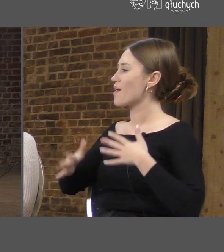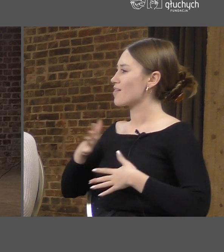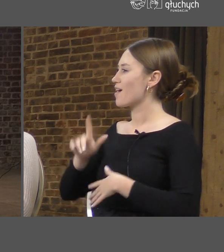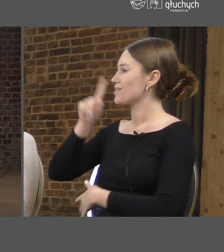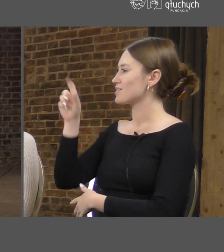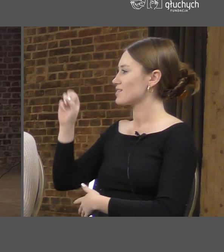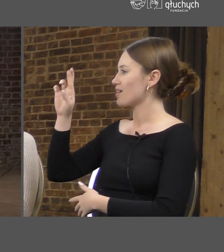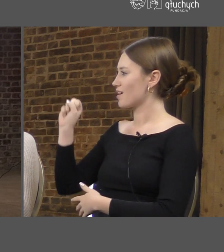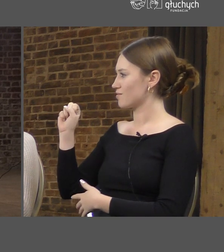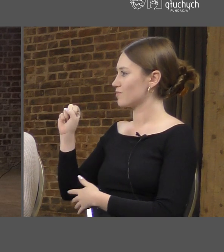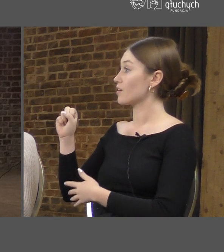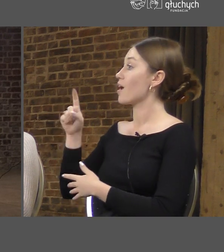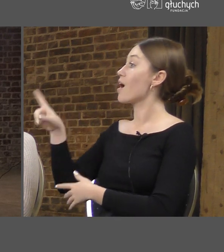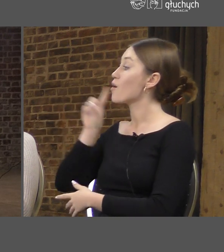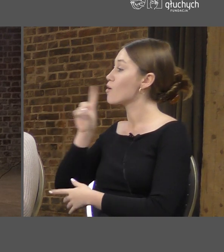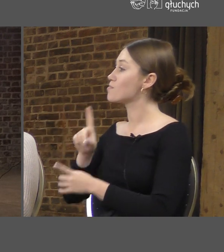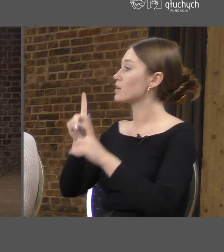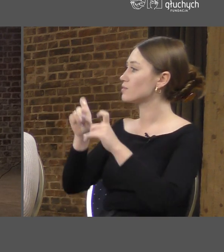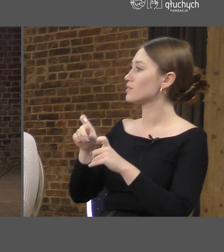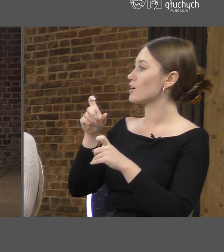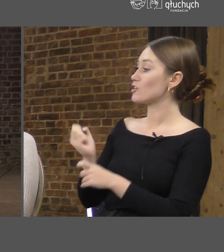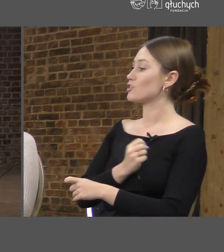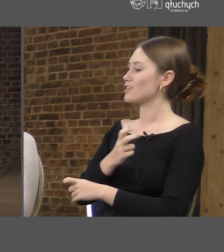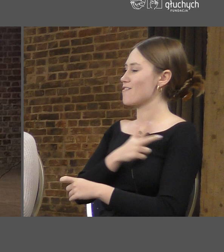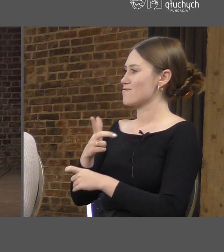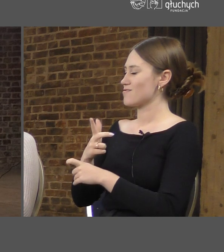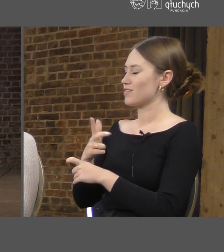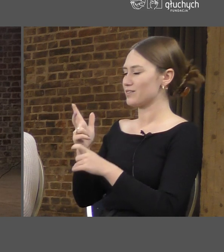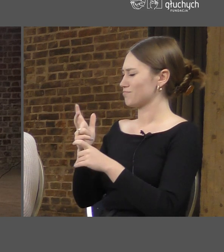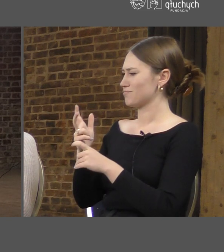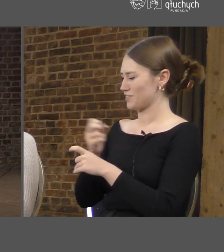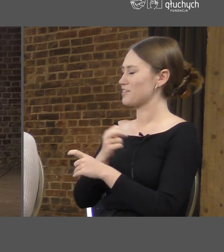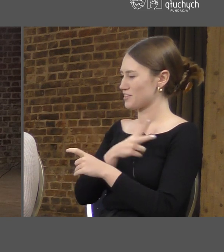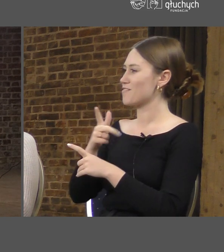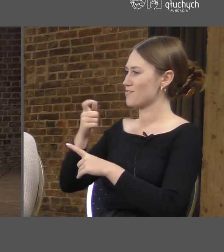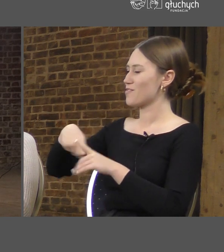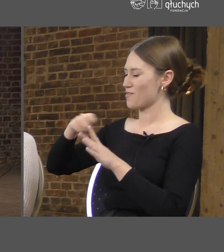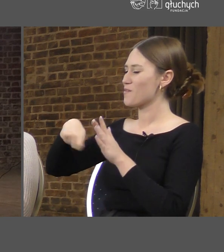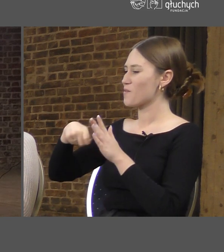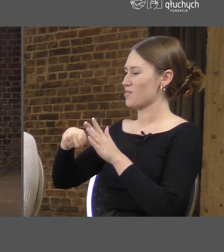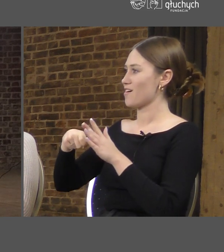and the boyfriend in turn was as a chef, cook and they were both just flashing, not talking.